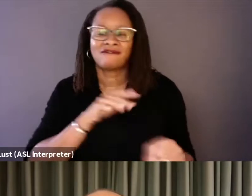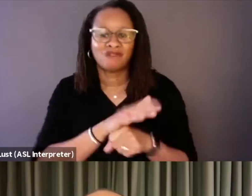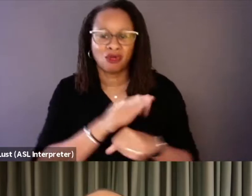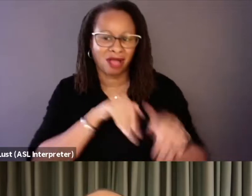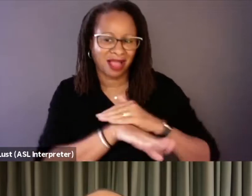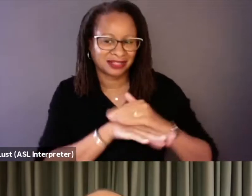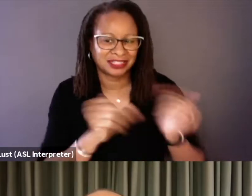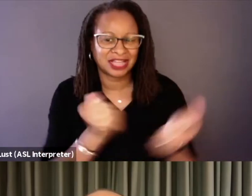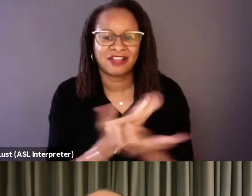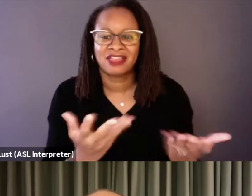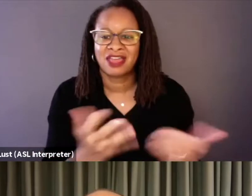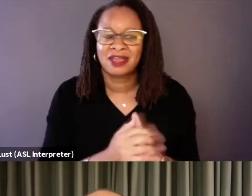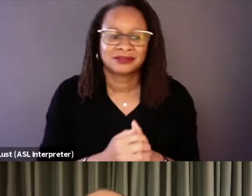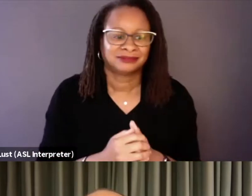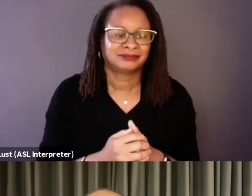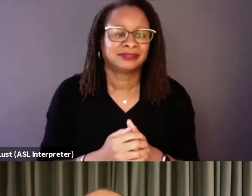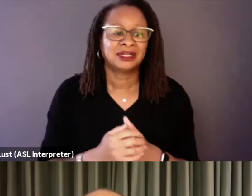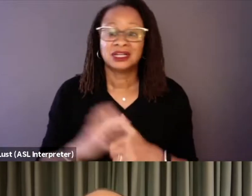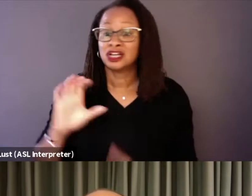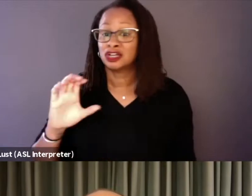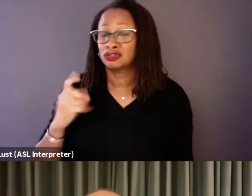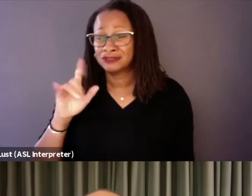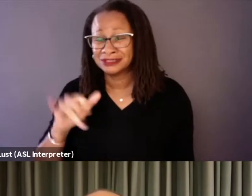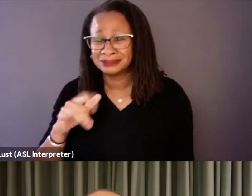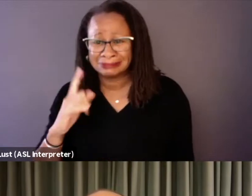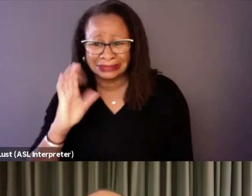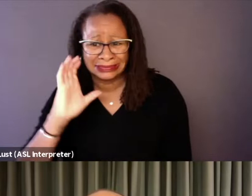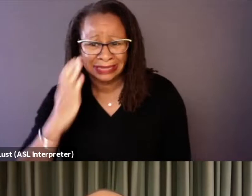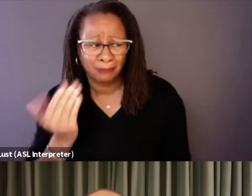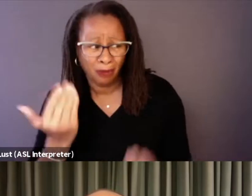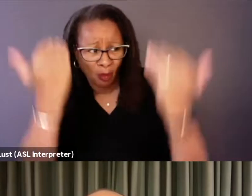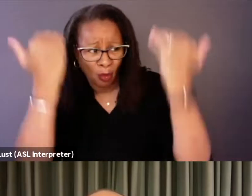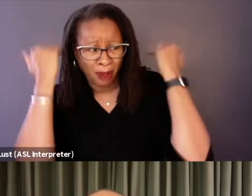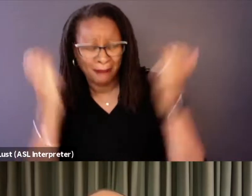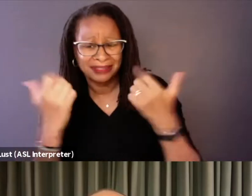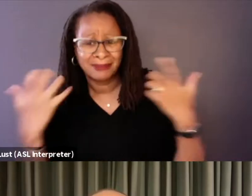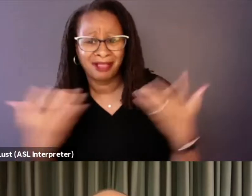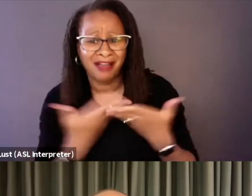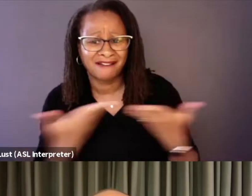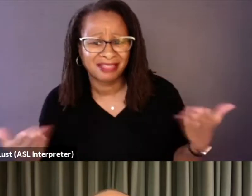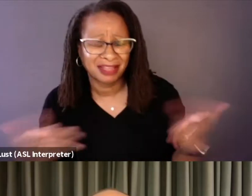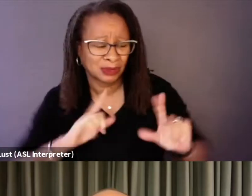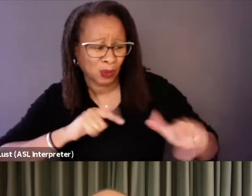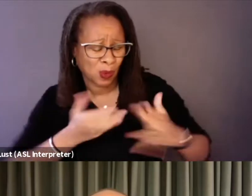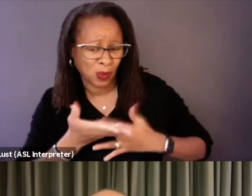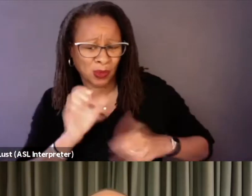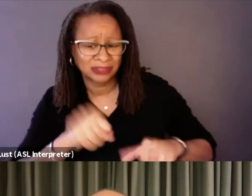That sounds overwhelming. That sounds like a lot of material to get through. It was a lot